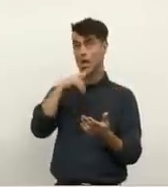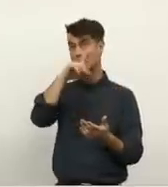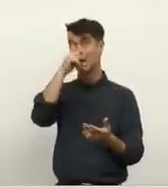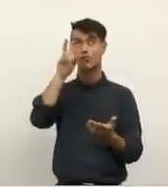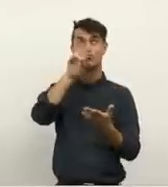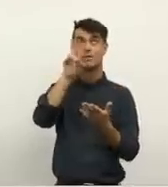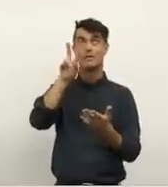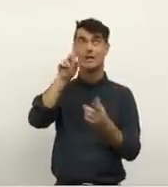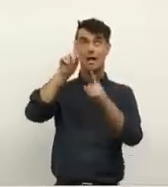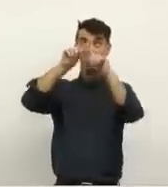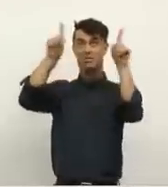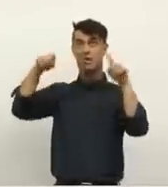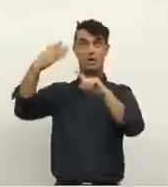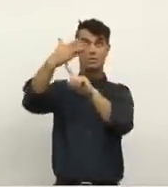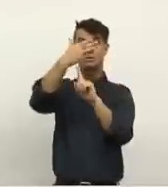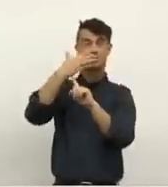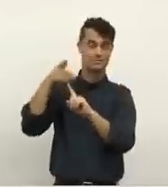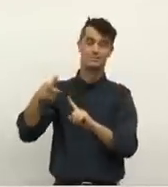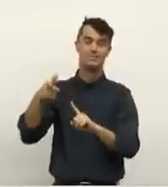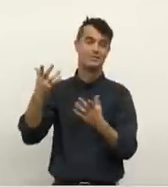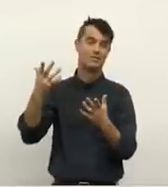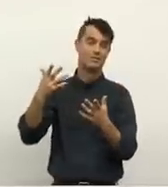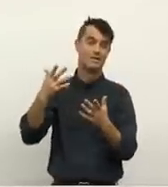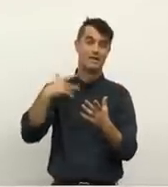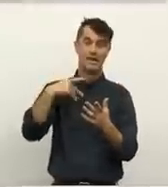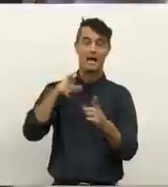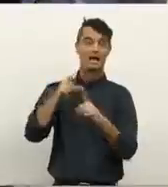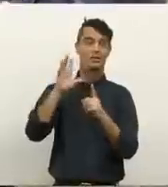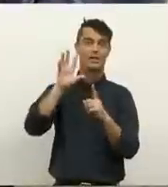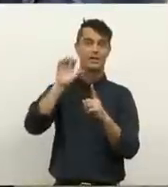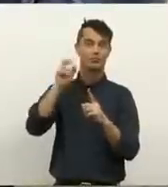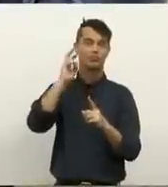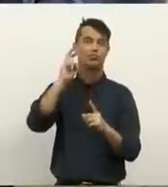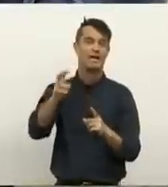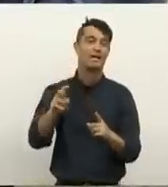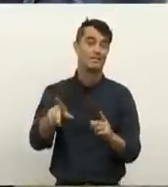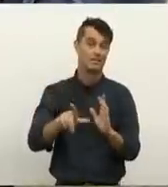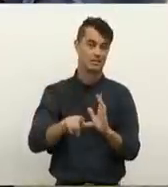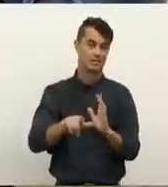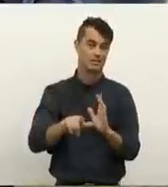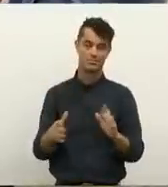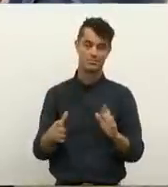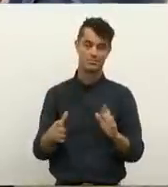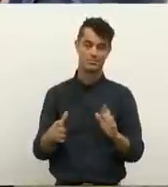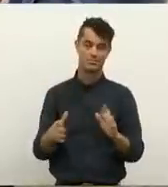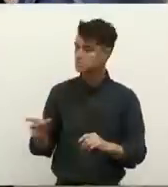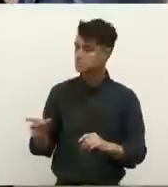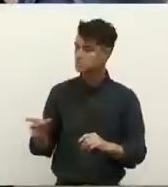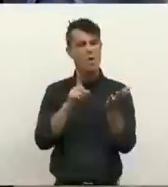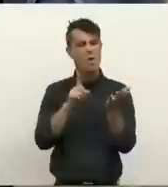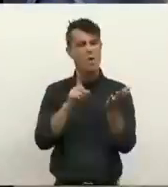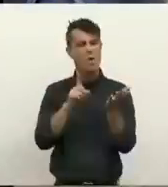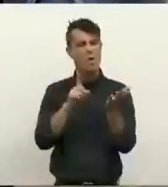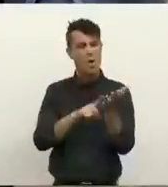it's really difficult to get that information otherwise. Lloyd, both Carl and Leah have talked about personal items